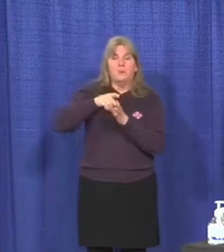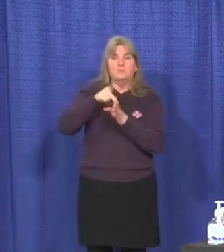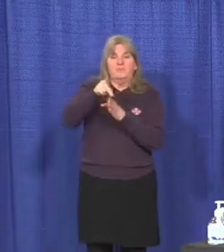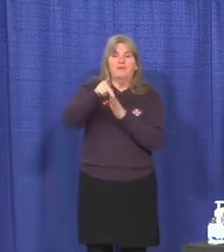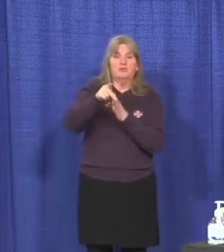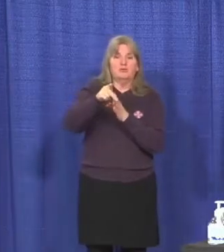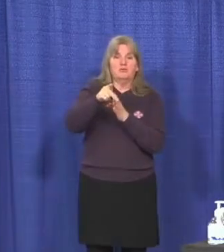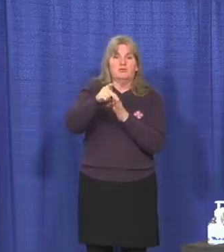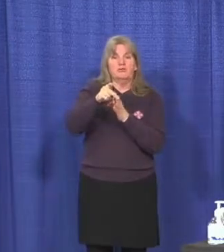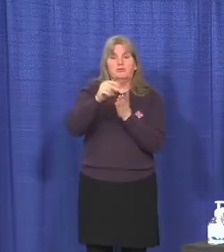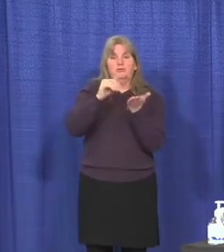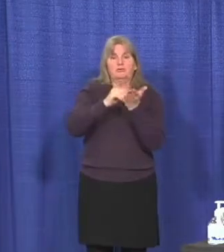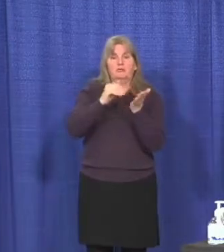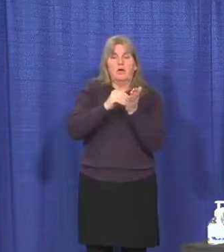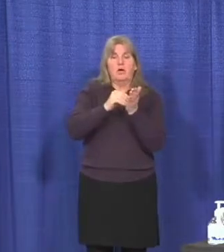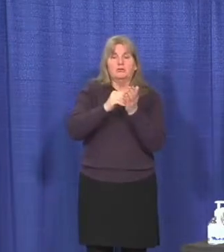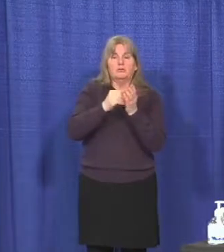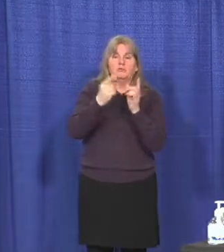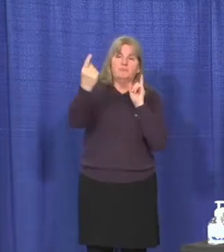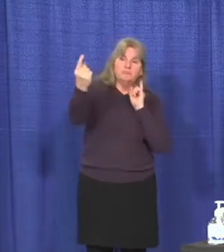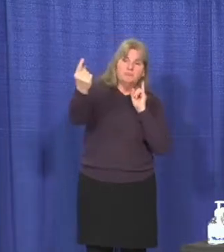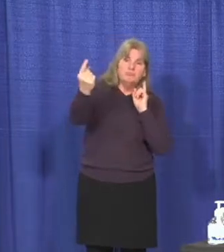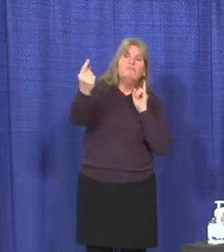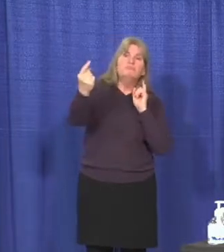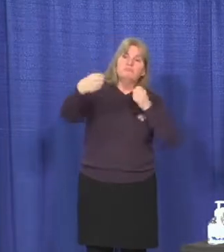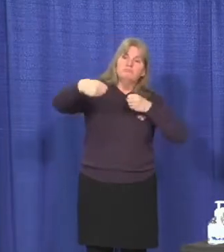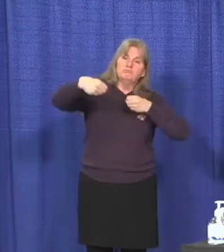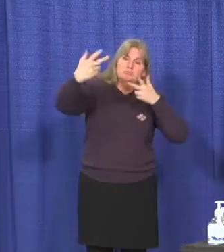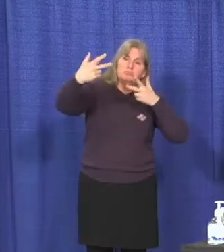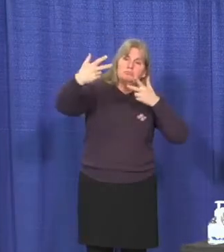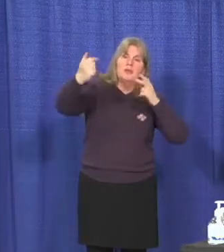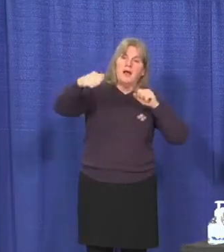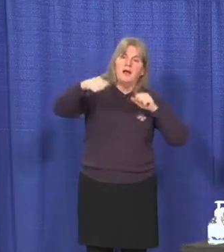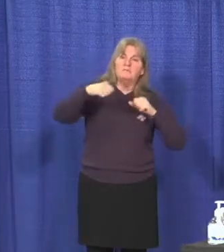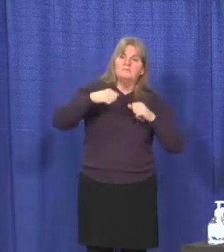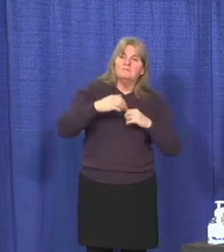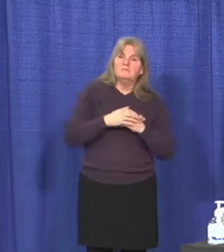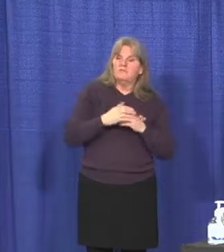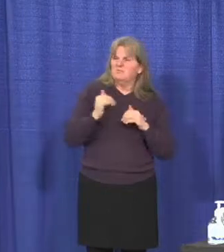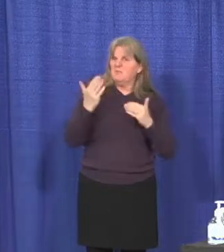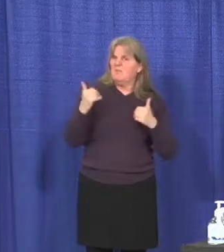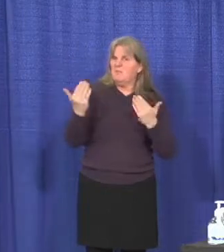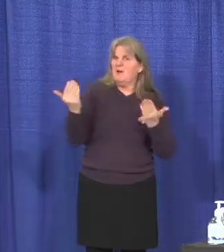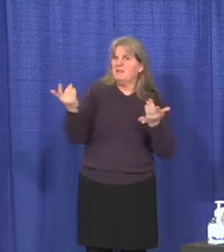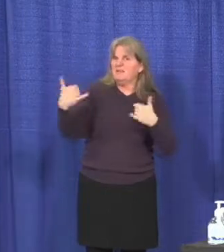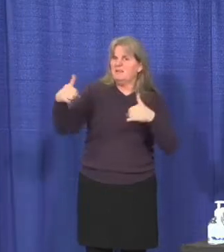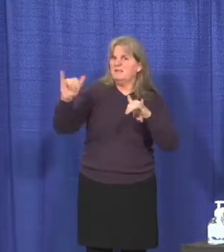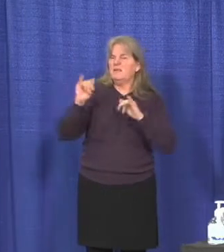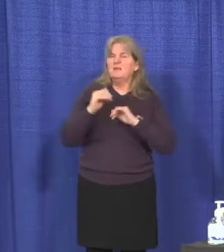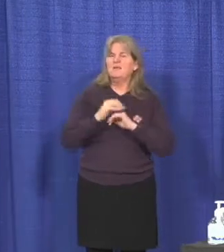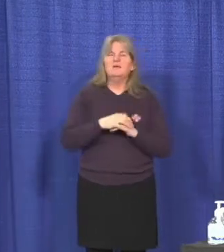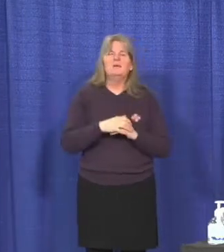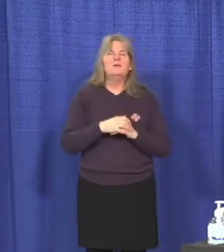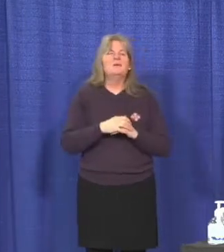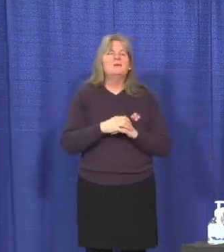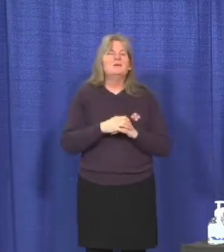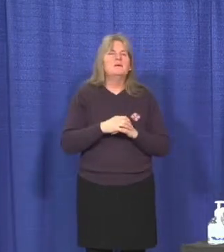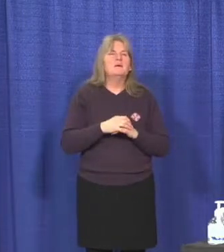world care from specialists centred in Whitehorse.